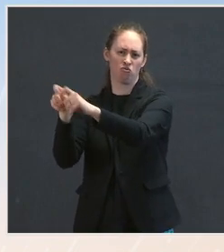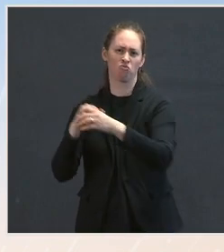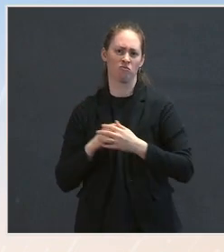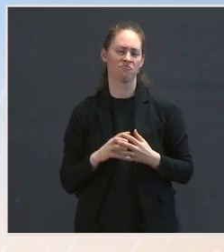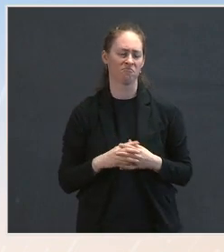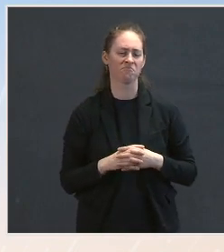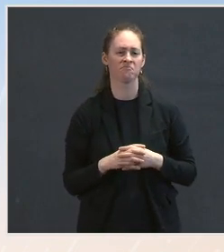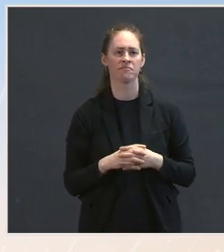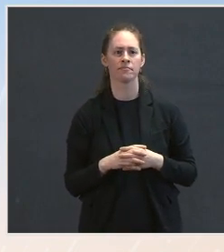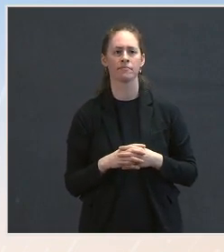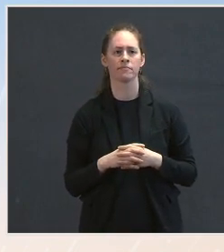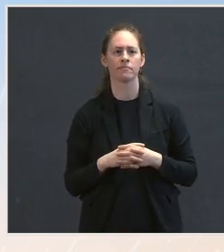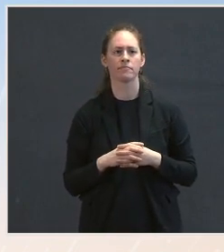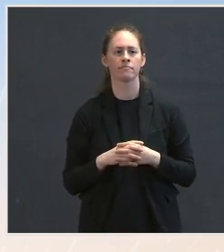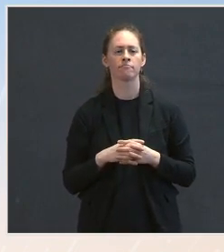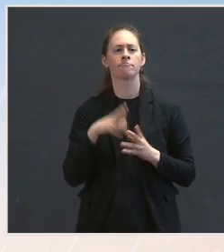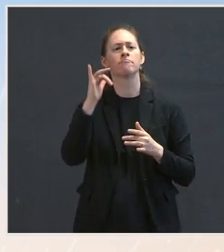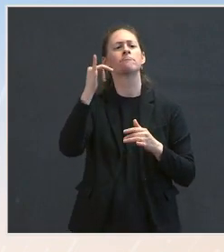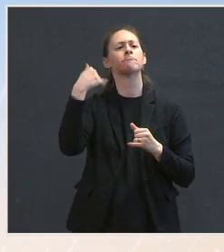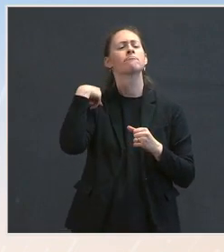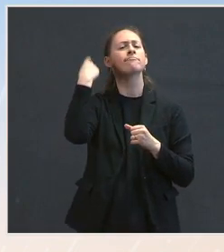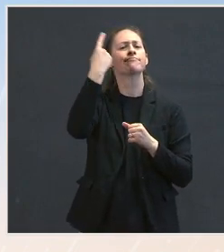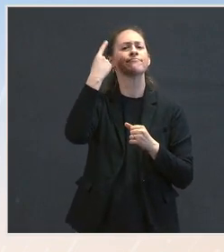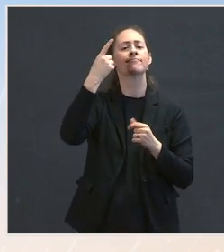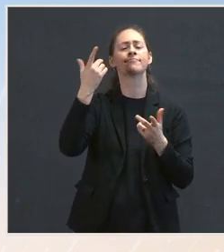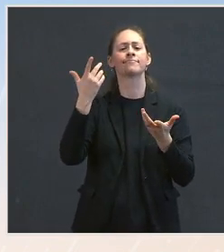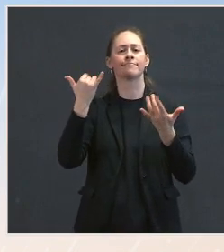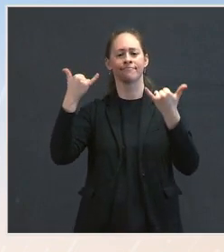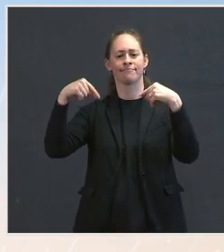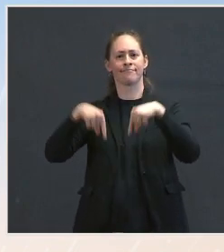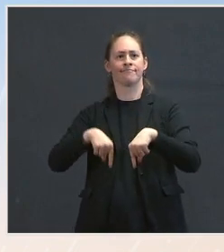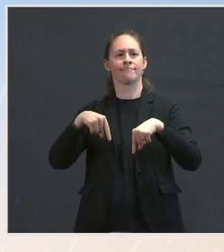will the government appeal to a higher court? Will the legal process continue?